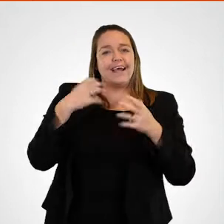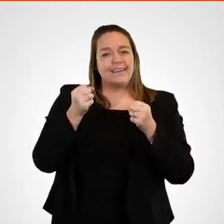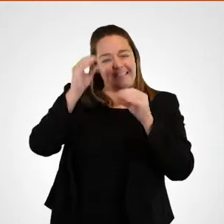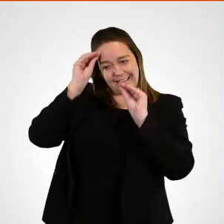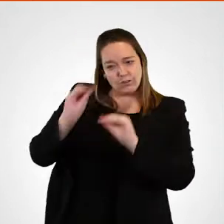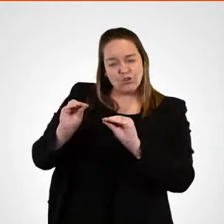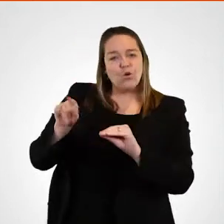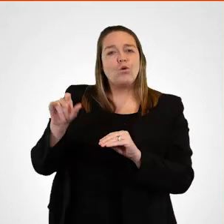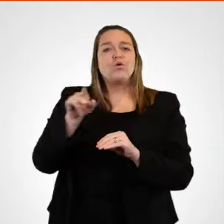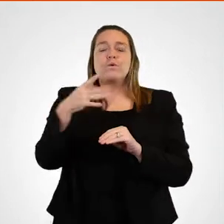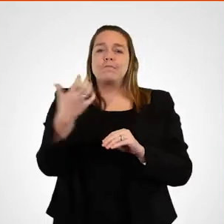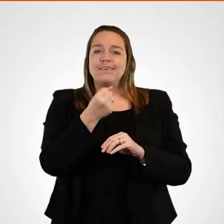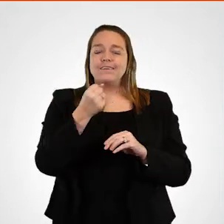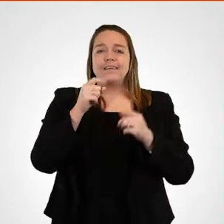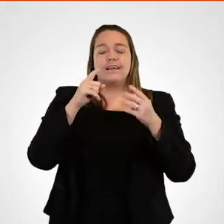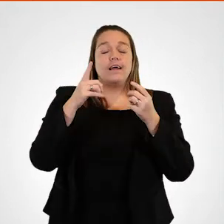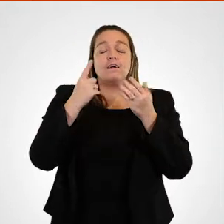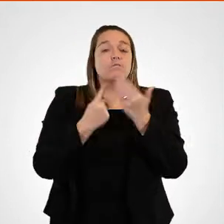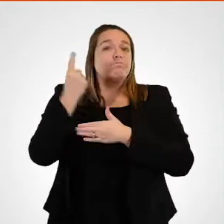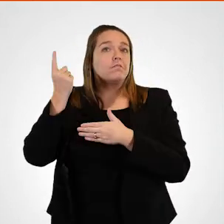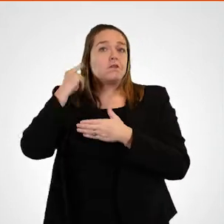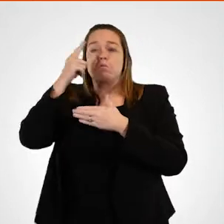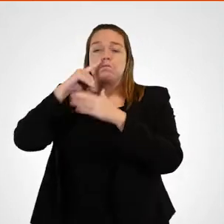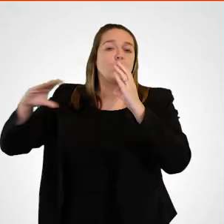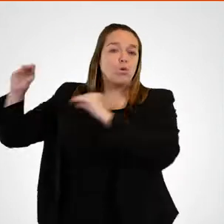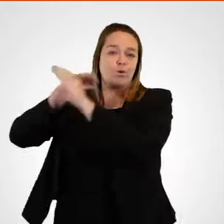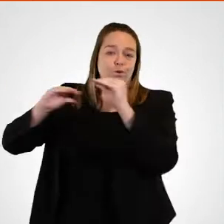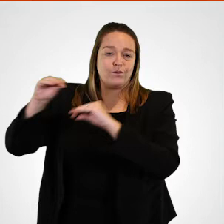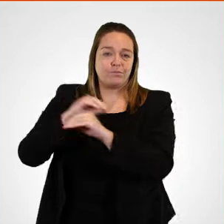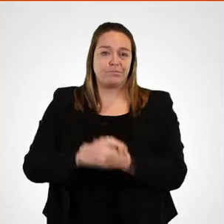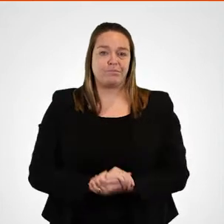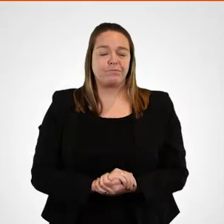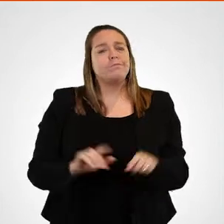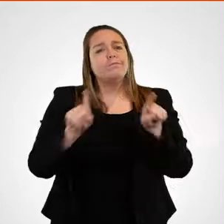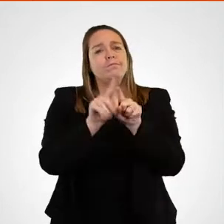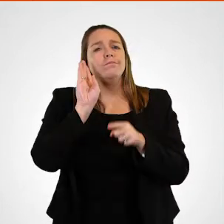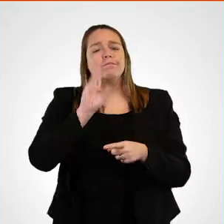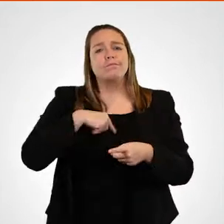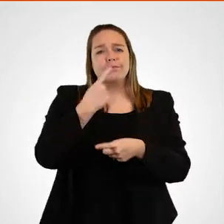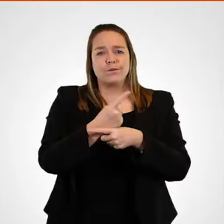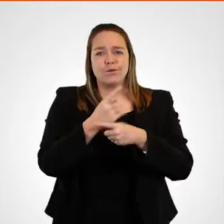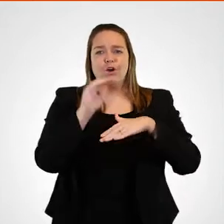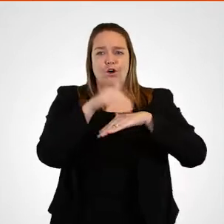or you have to be exposed to those incidentally. I talked about this earlier also, this weak topic knowledge